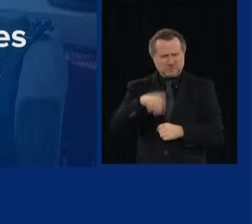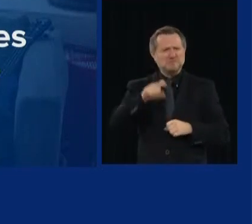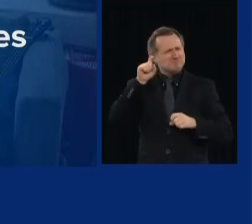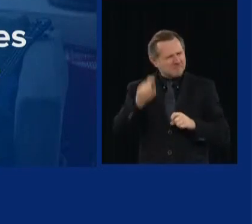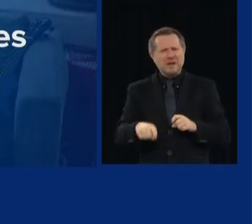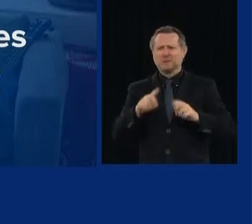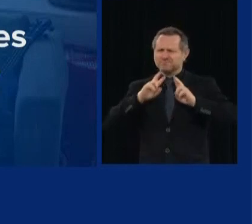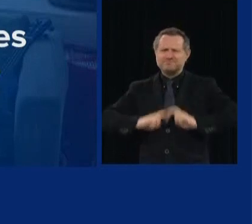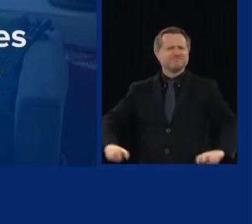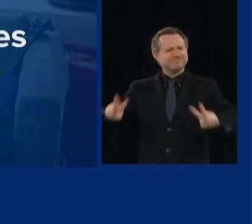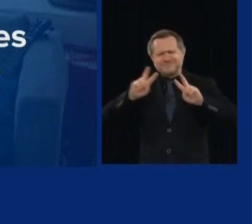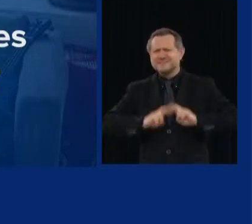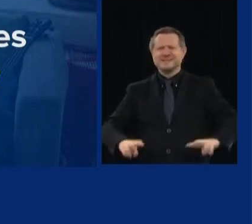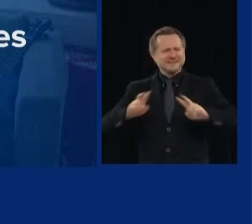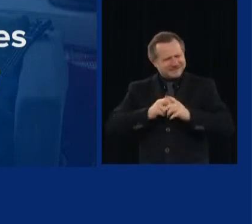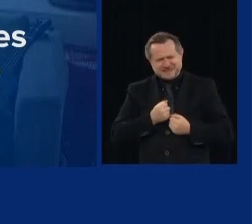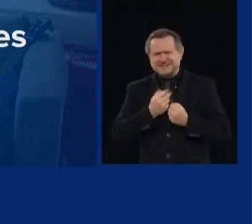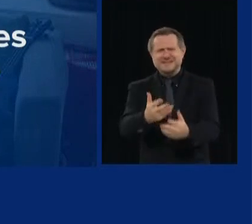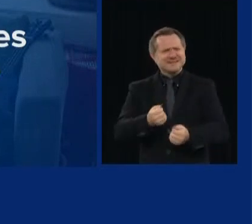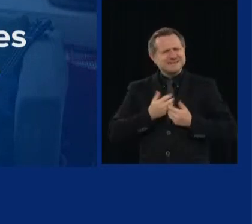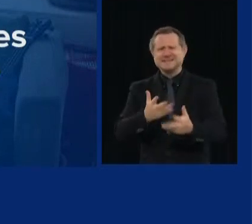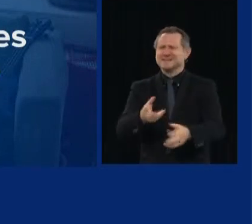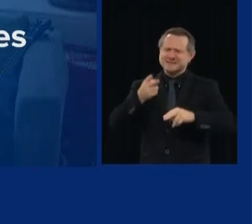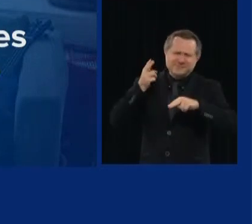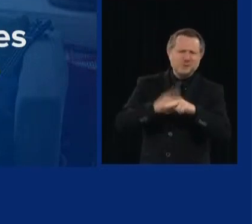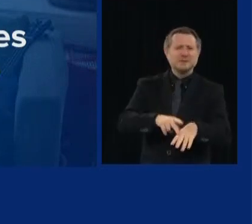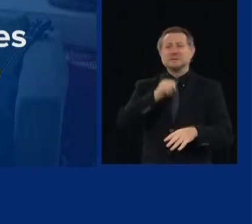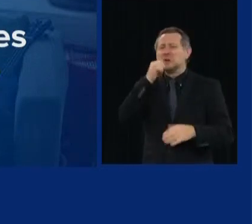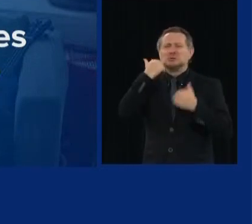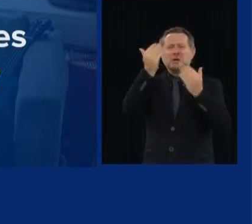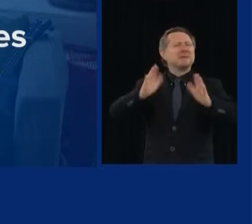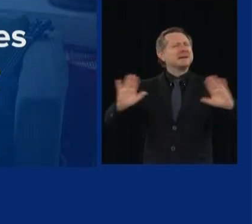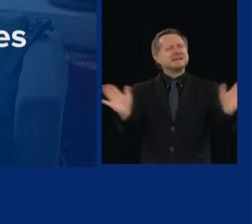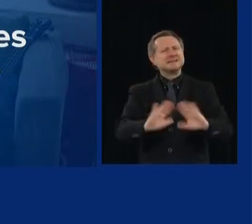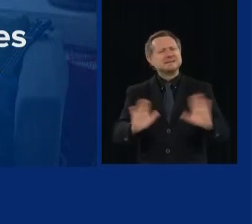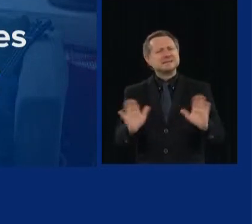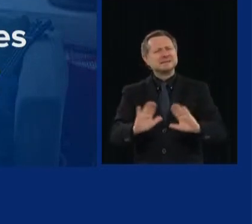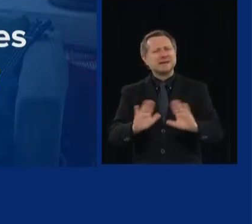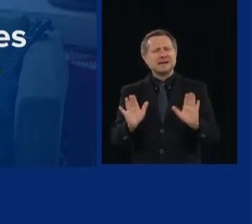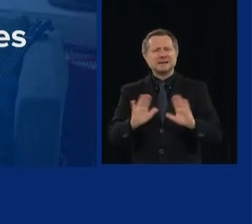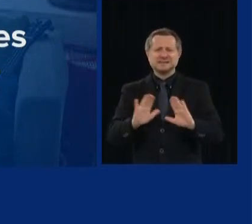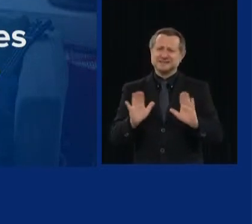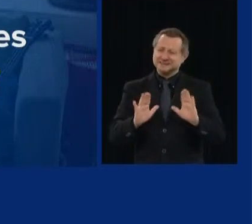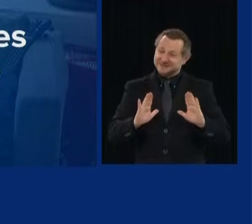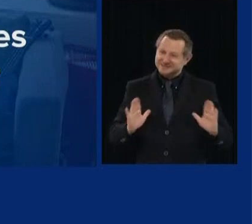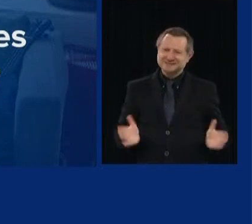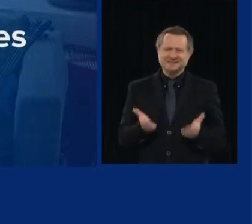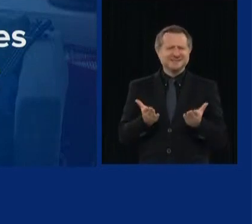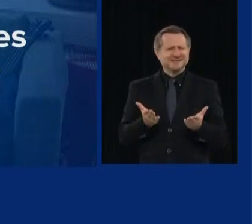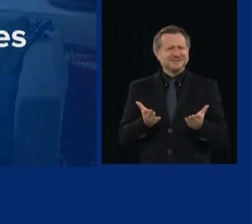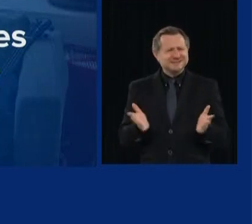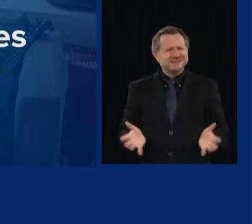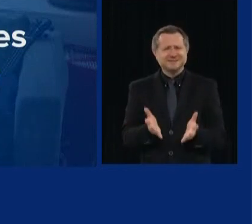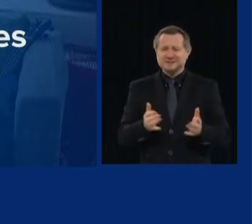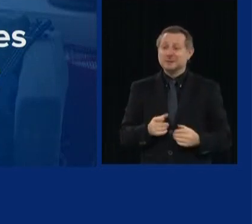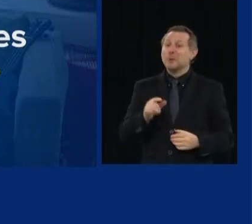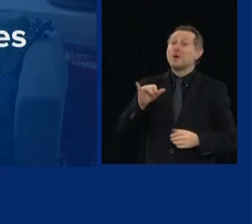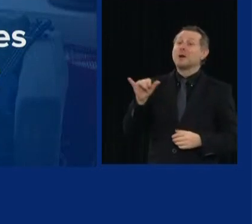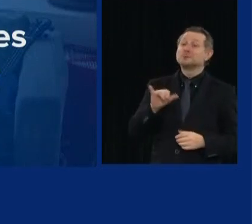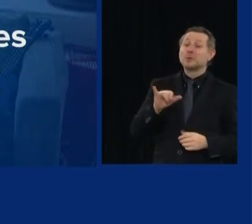AND, OF COURSE, PEOPLE ARE GOING TO HAVE STRESS THAT THEY NEED TO WORK THROUGH AND ANXIETY THAT THEY NEED TO WORK THROUGH.